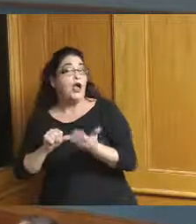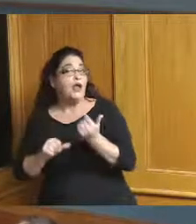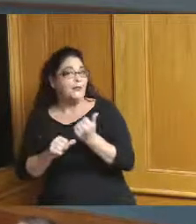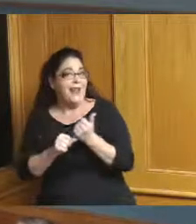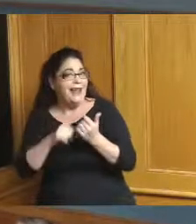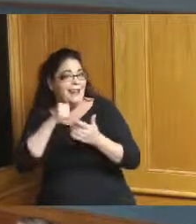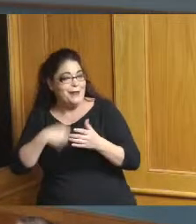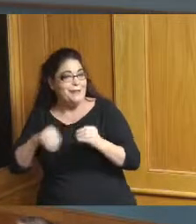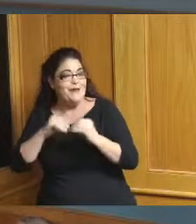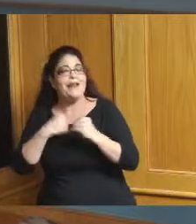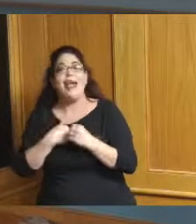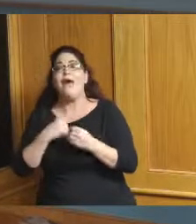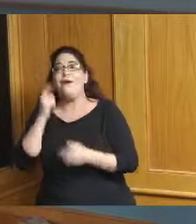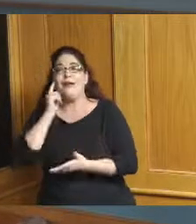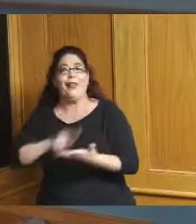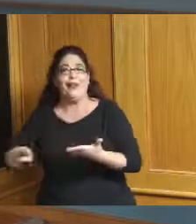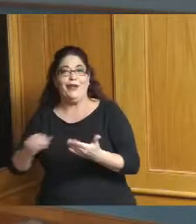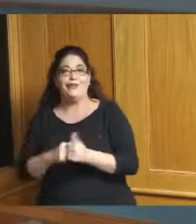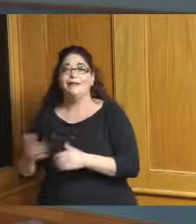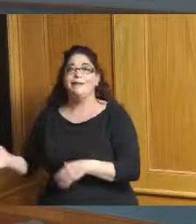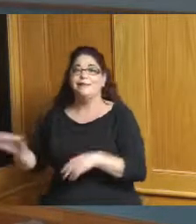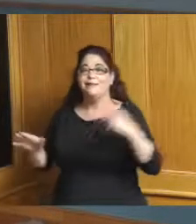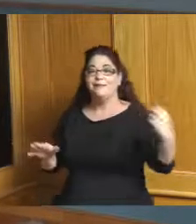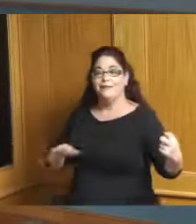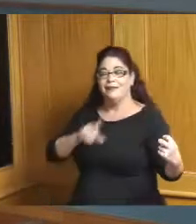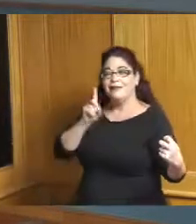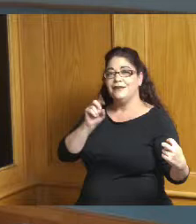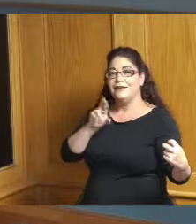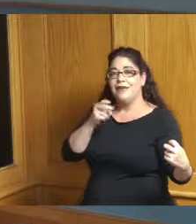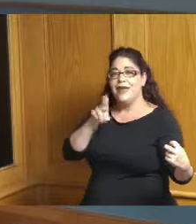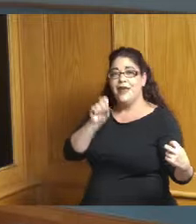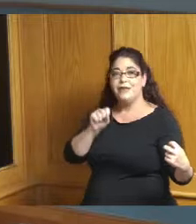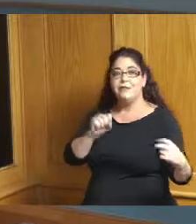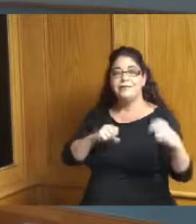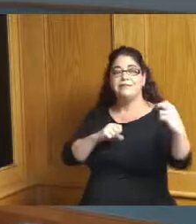I'm counting Commissioner Denise Driehaus good afternoon Jeff Aluotto Hamilton County Administrator